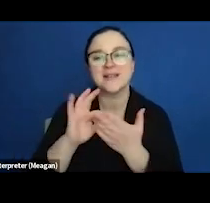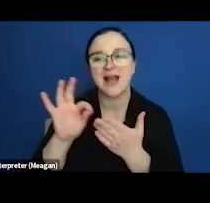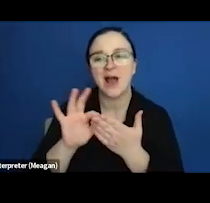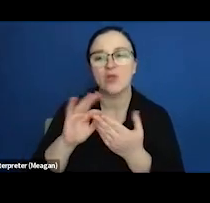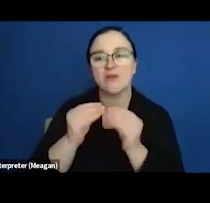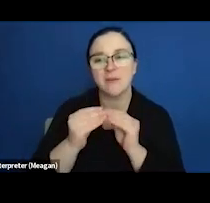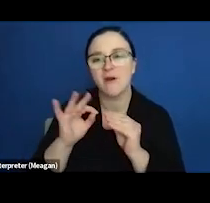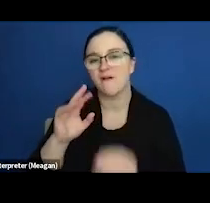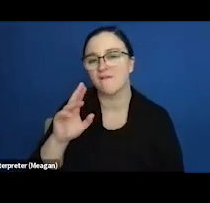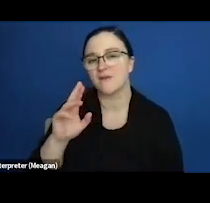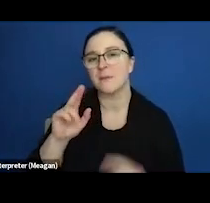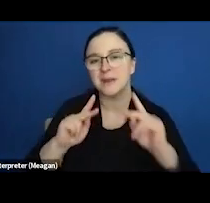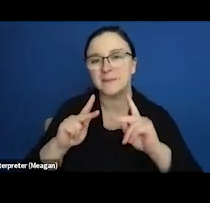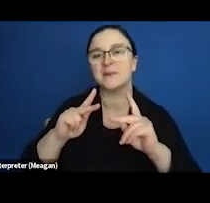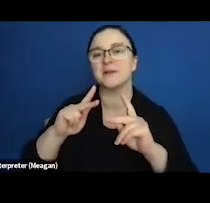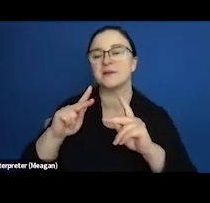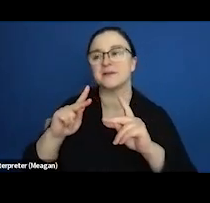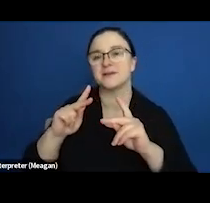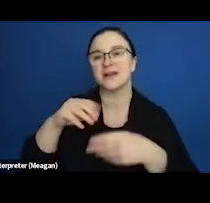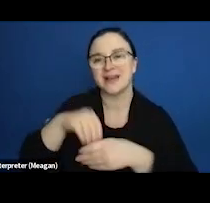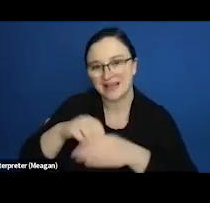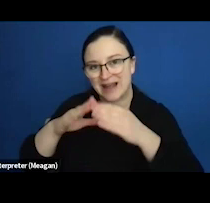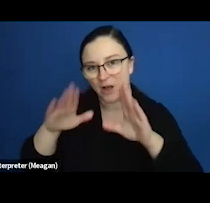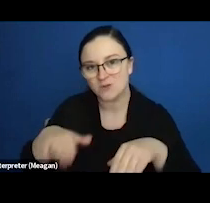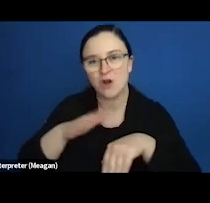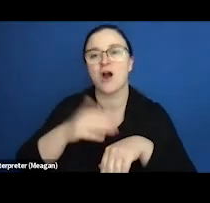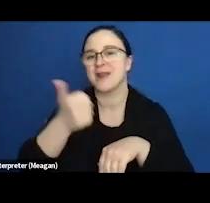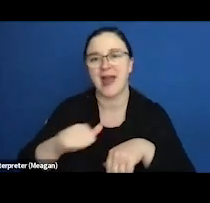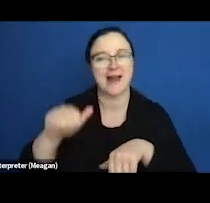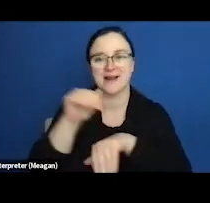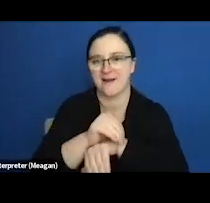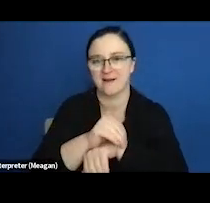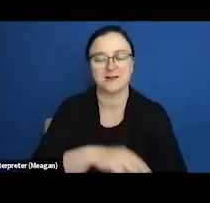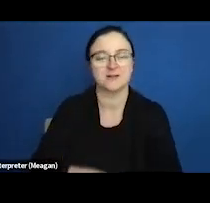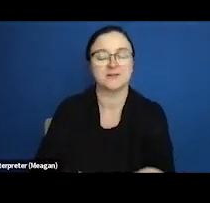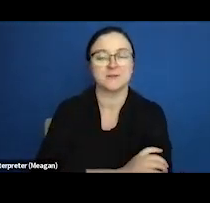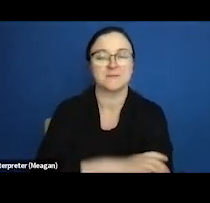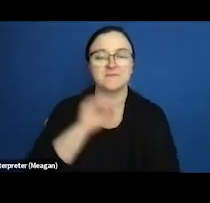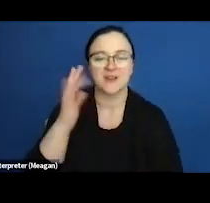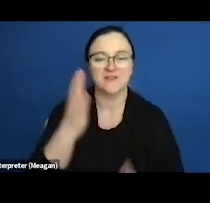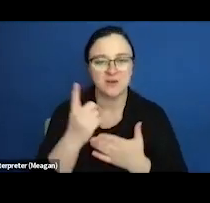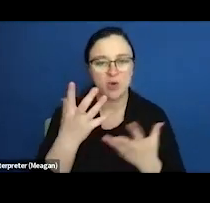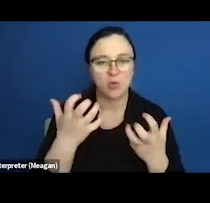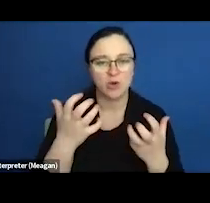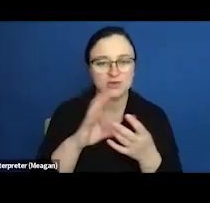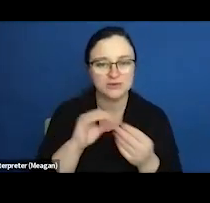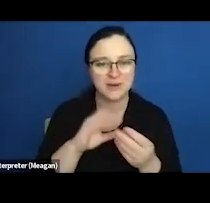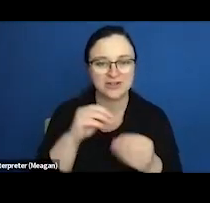or people who were housed on a given night. And if somebody wants to throw in the chat, then,